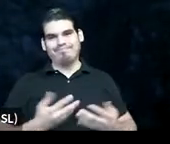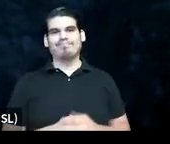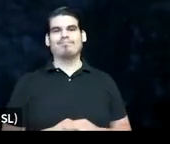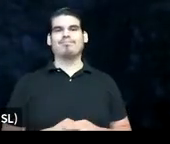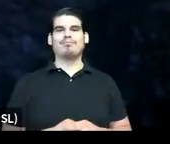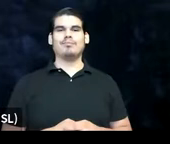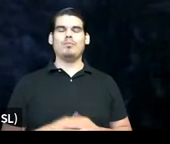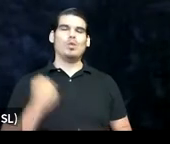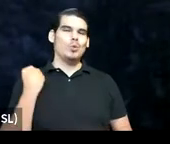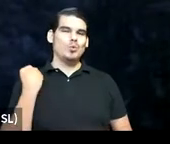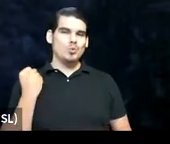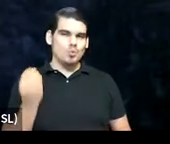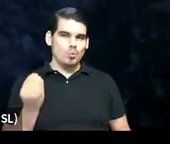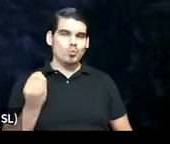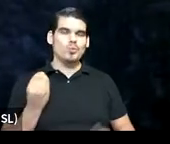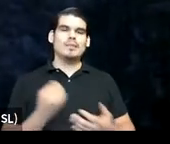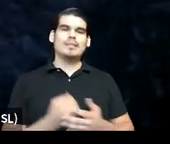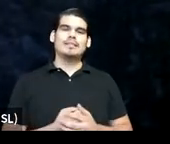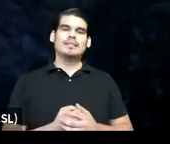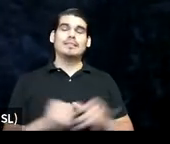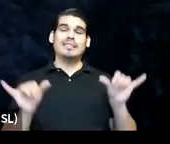And the acceptance process is pretty much just